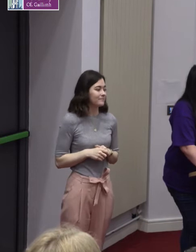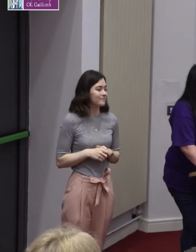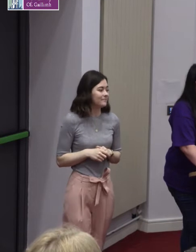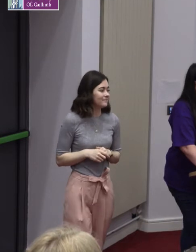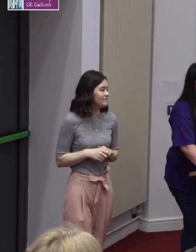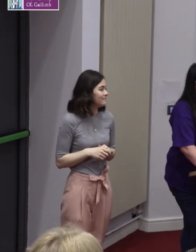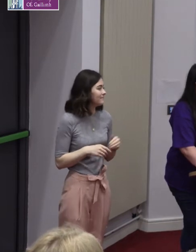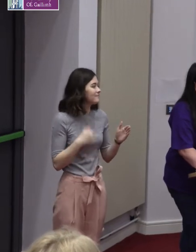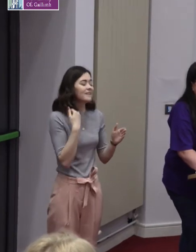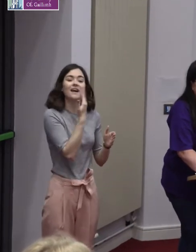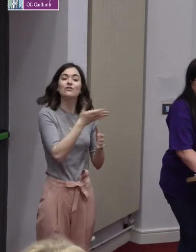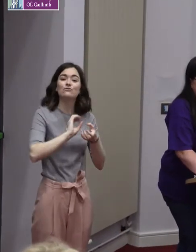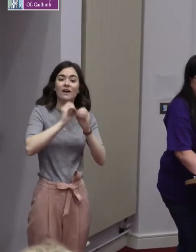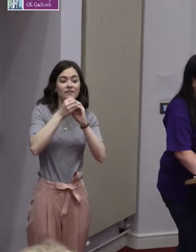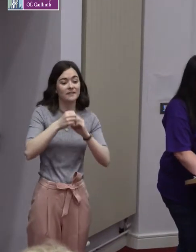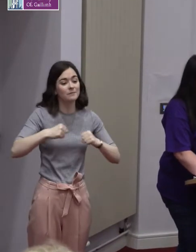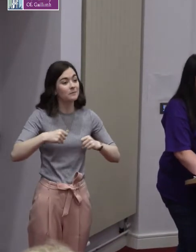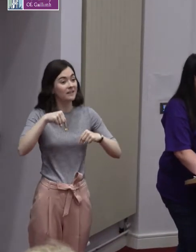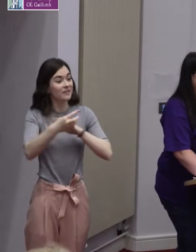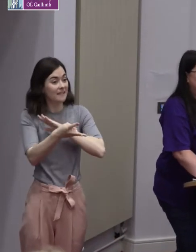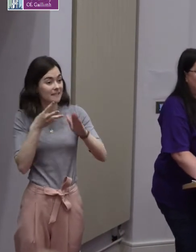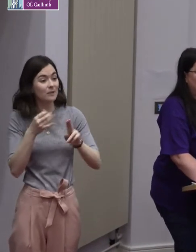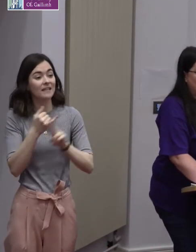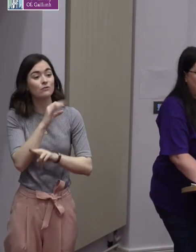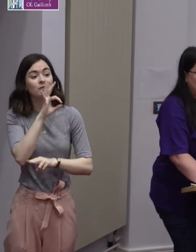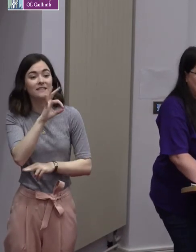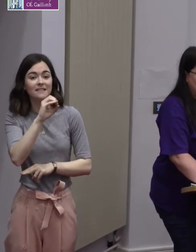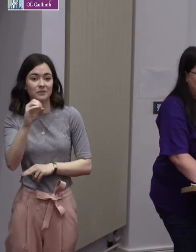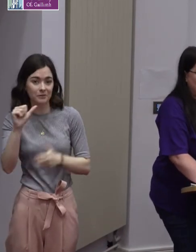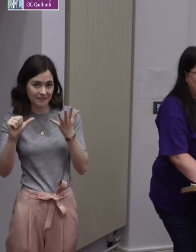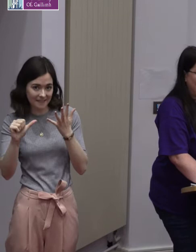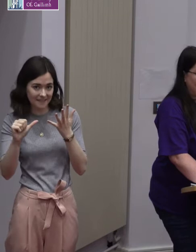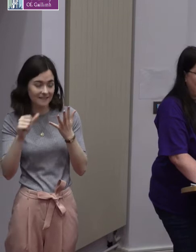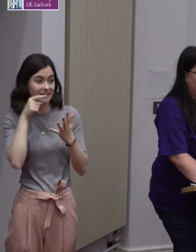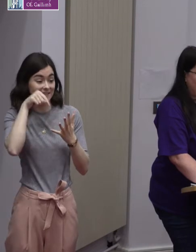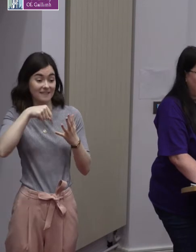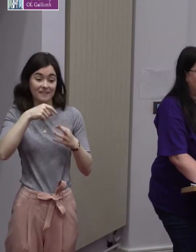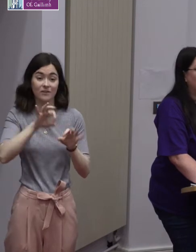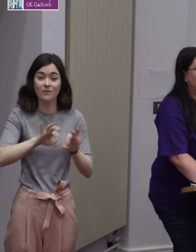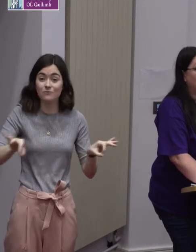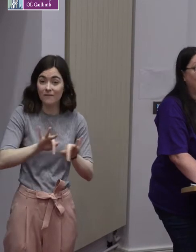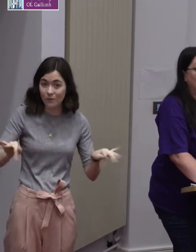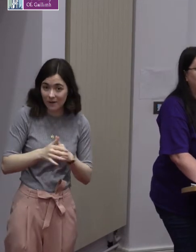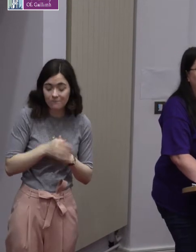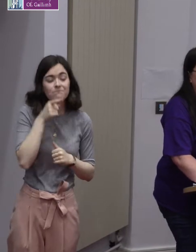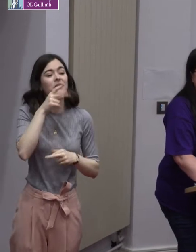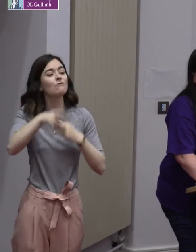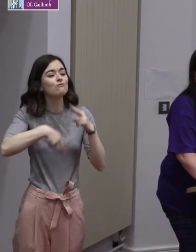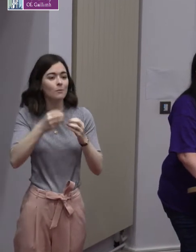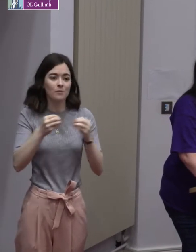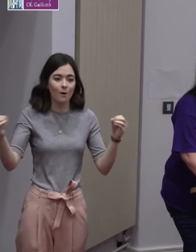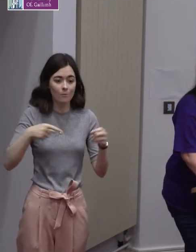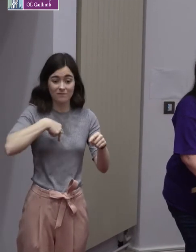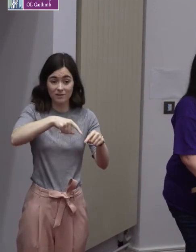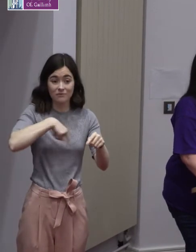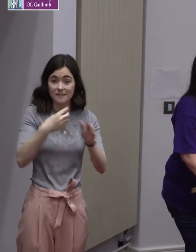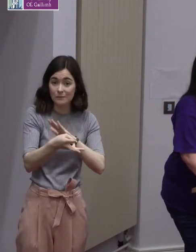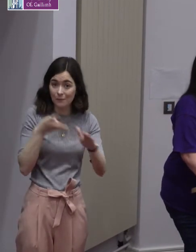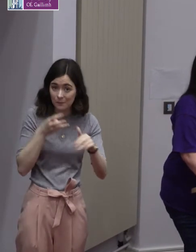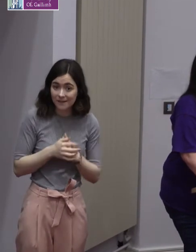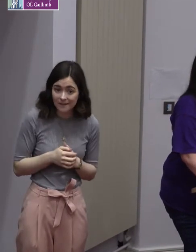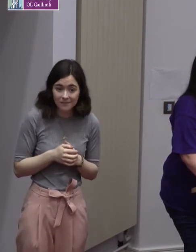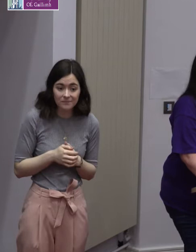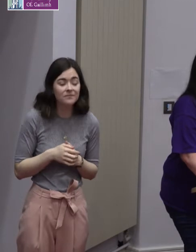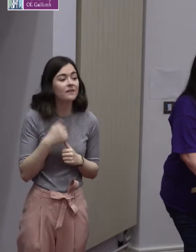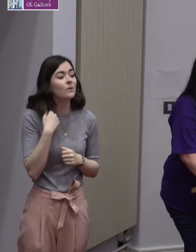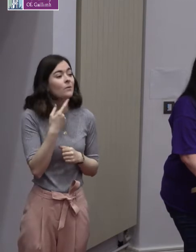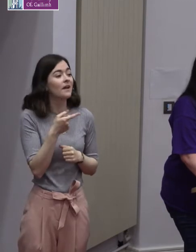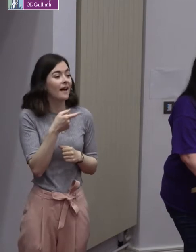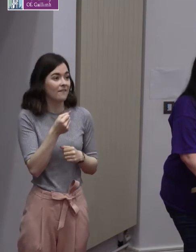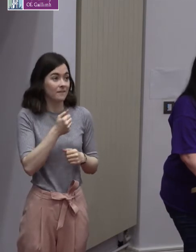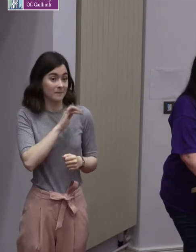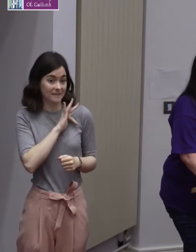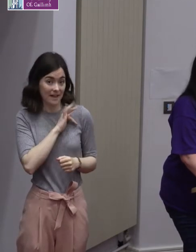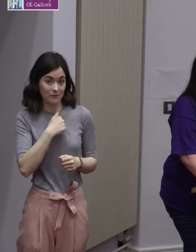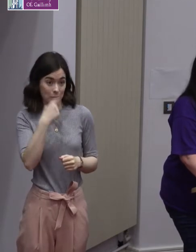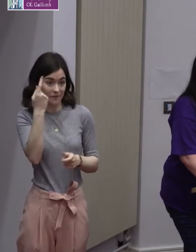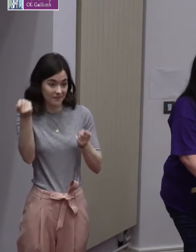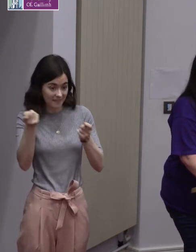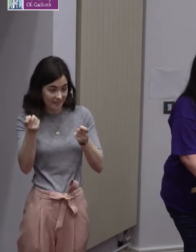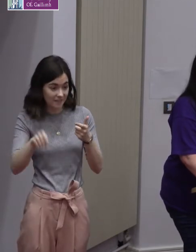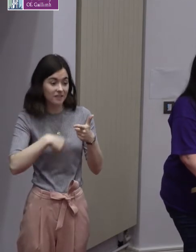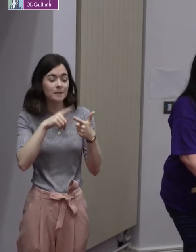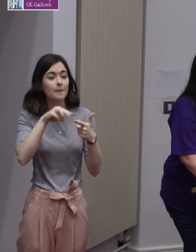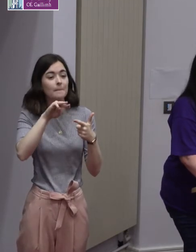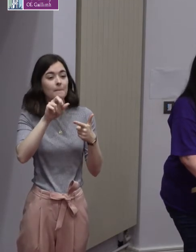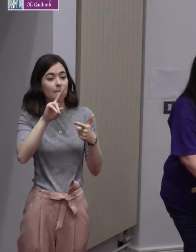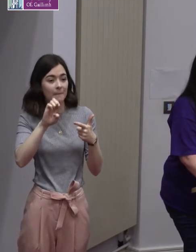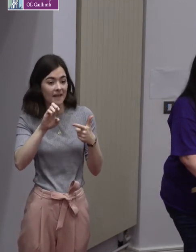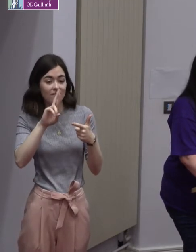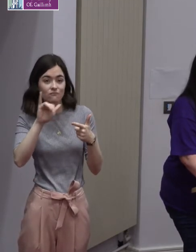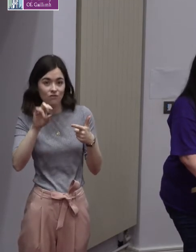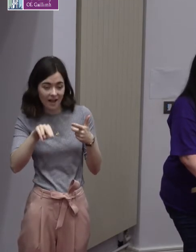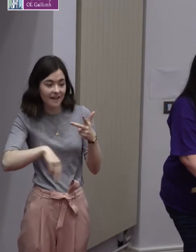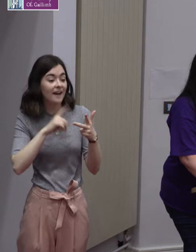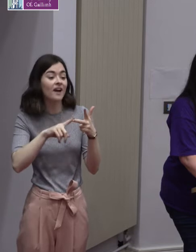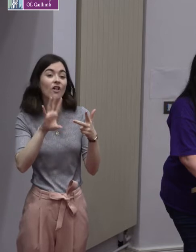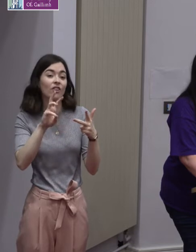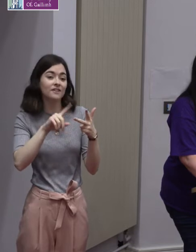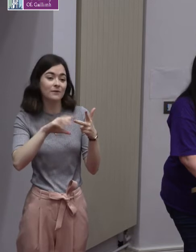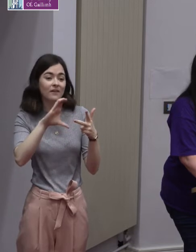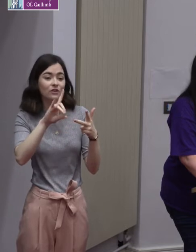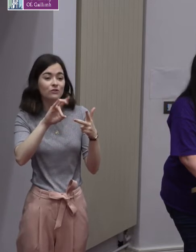So this be at G004, we will have myself as one of the facilitators, (unknown term) Ryan